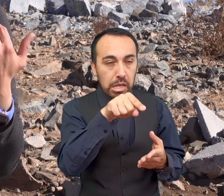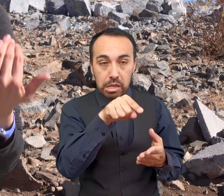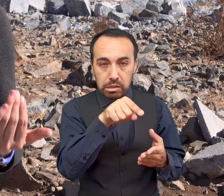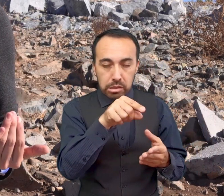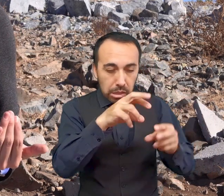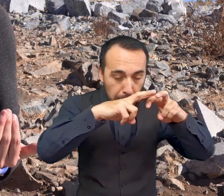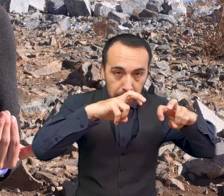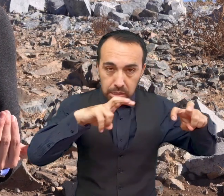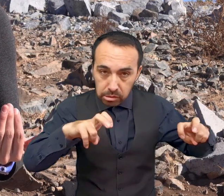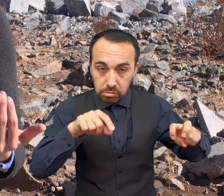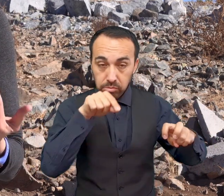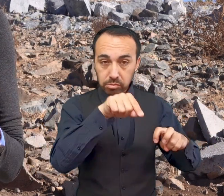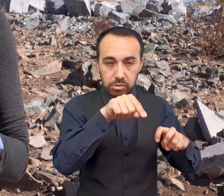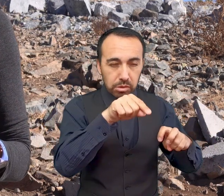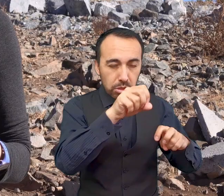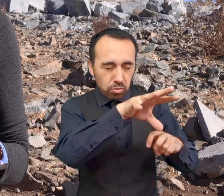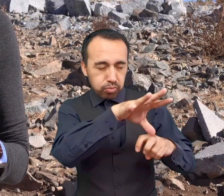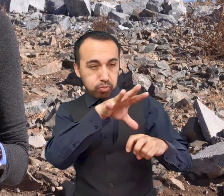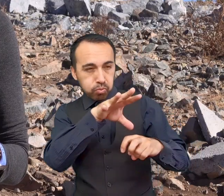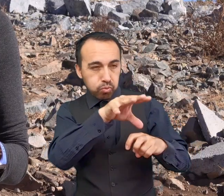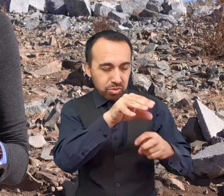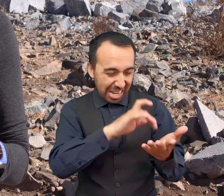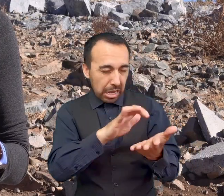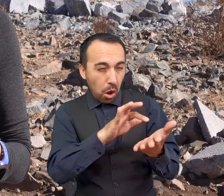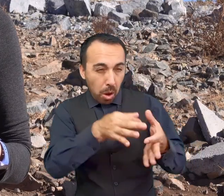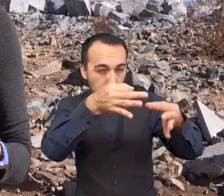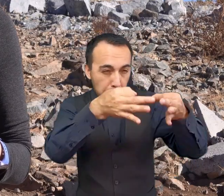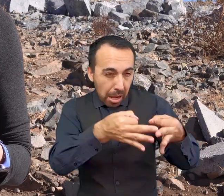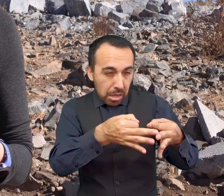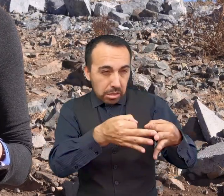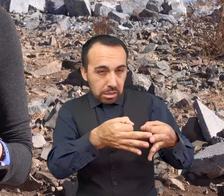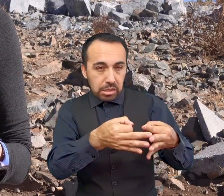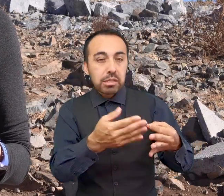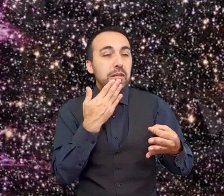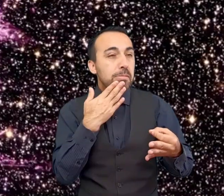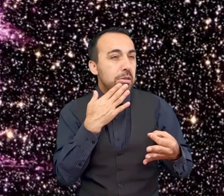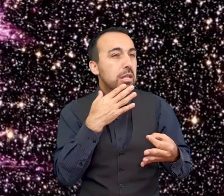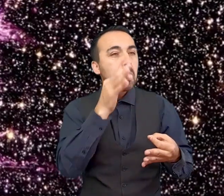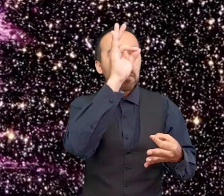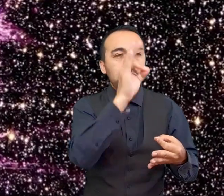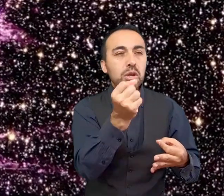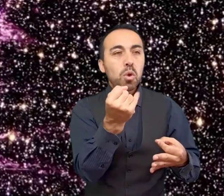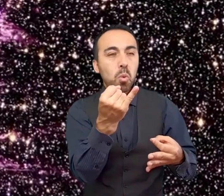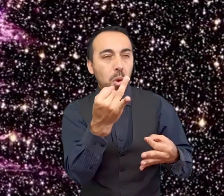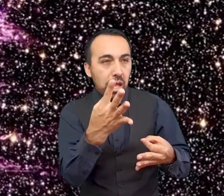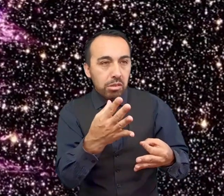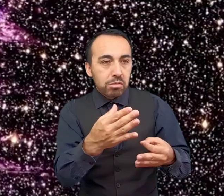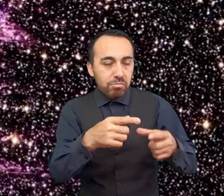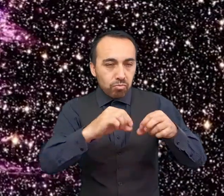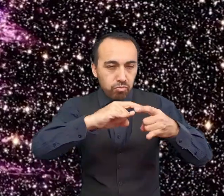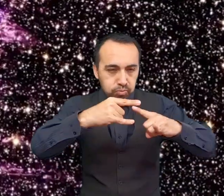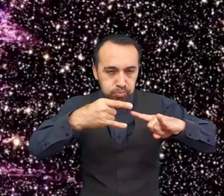Other CTAC scientists also working on the subject are Juna Kollmeier and Ylva Götberg.